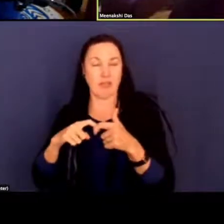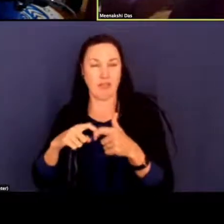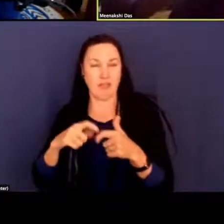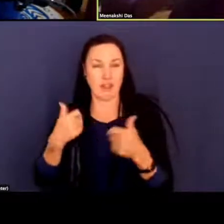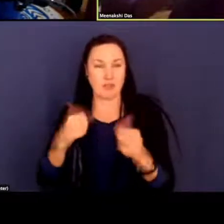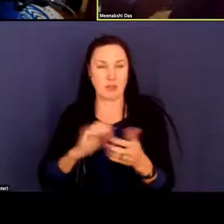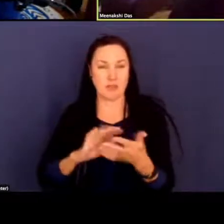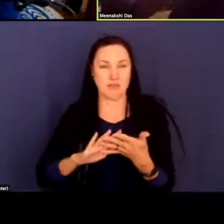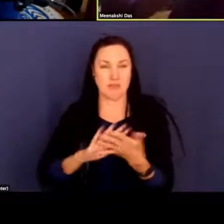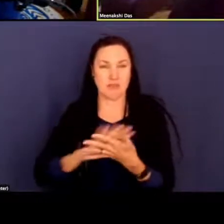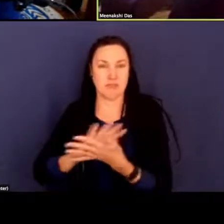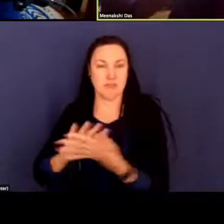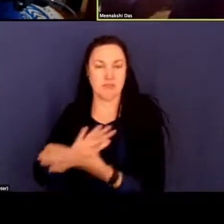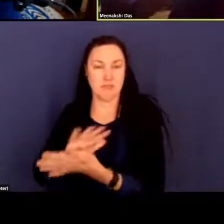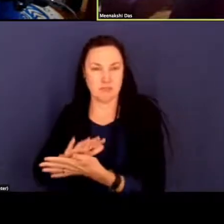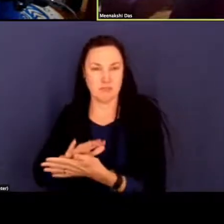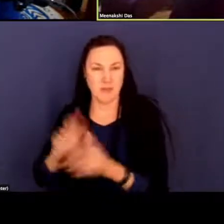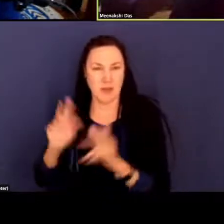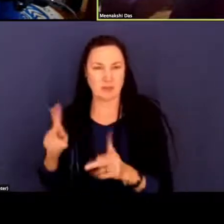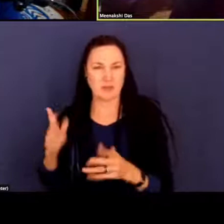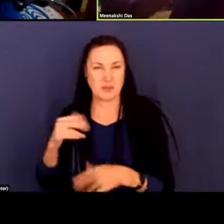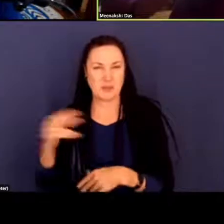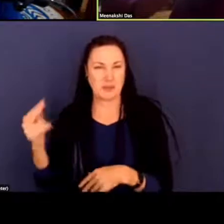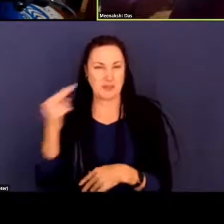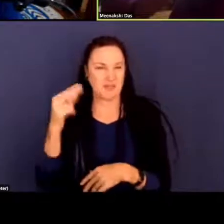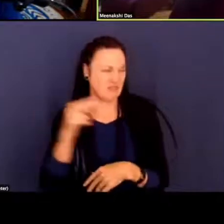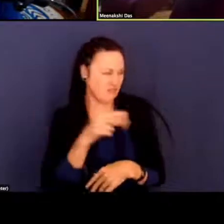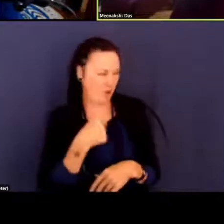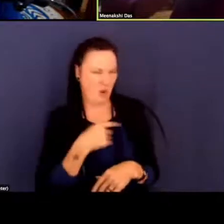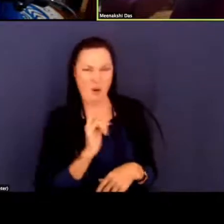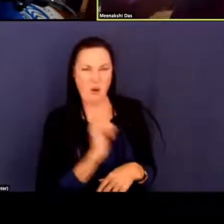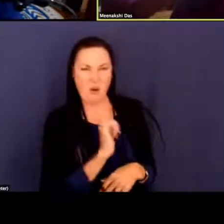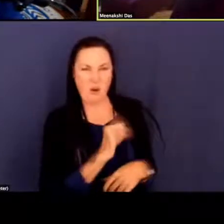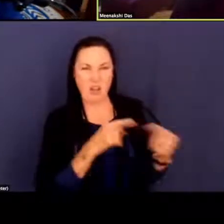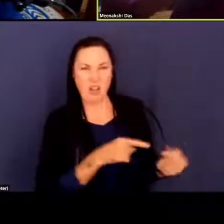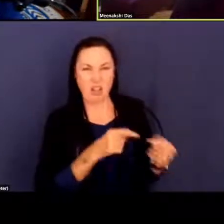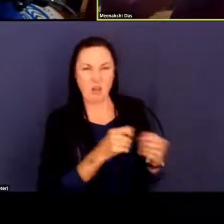I think disabilities disclosure and